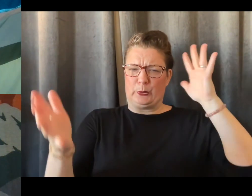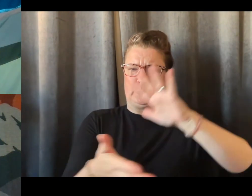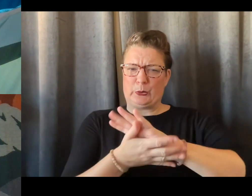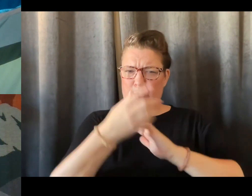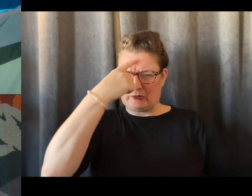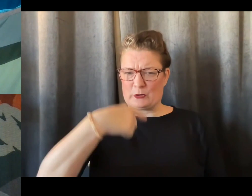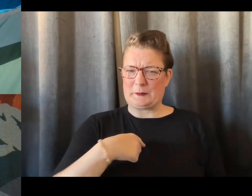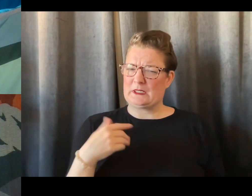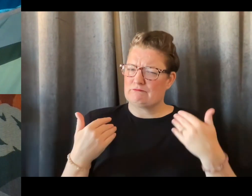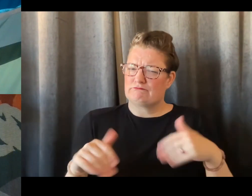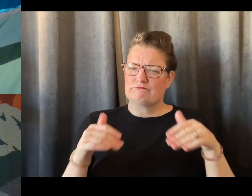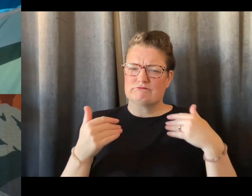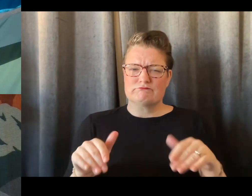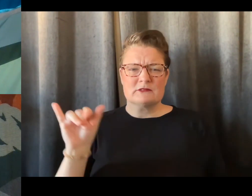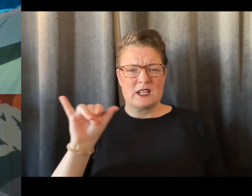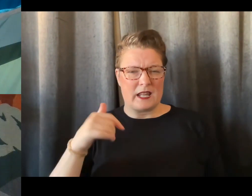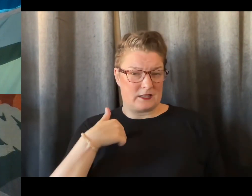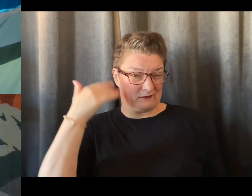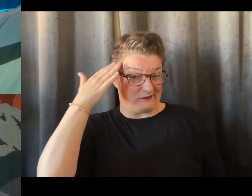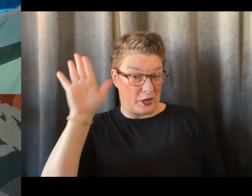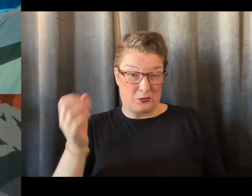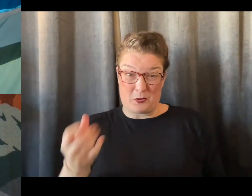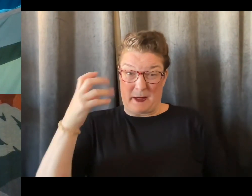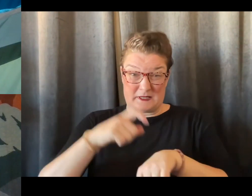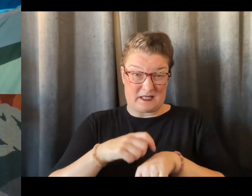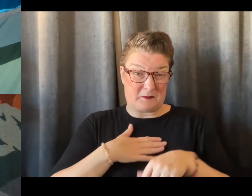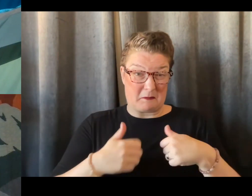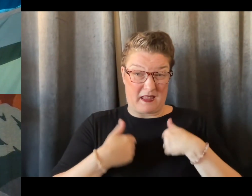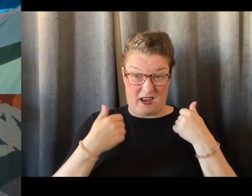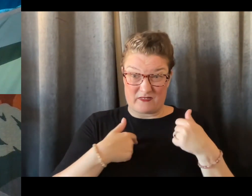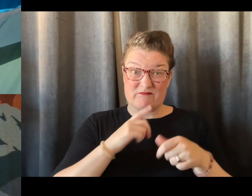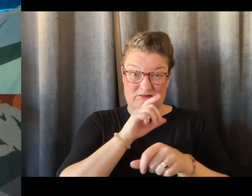I don't know how many times in my life I've had opportunity to just like